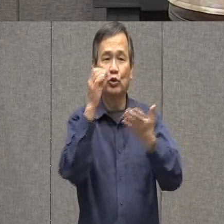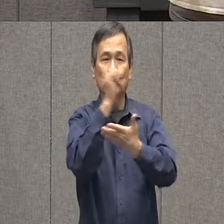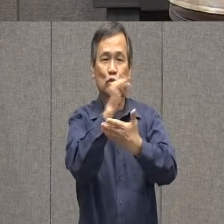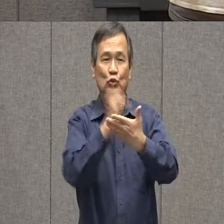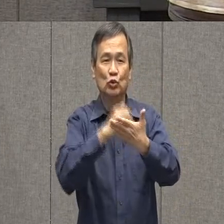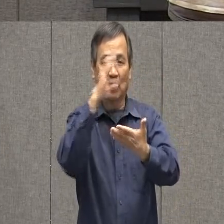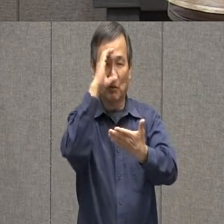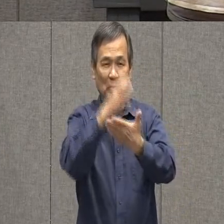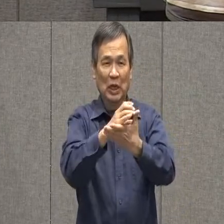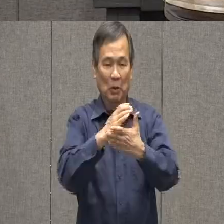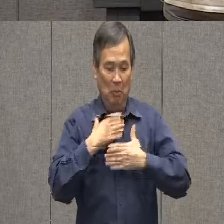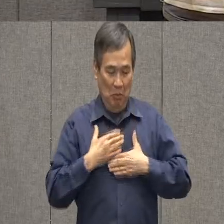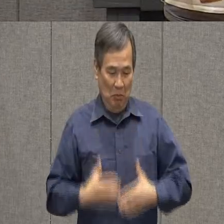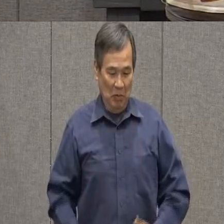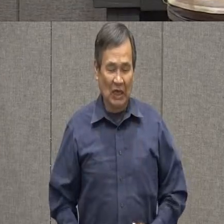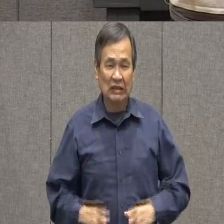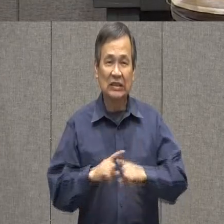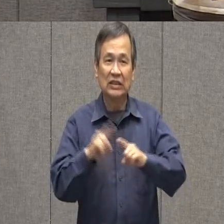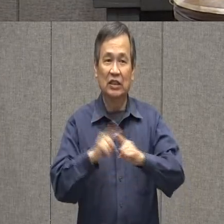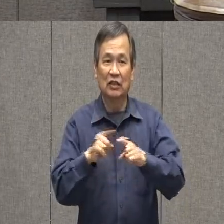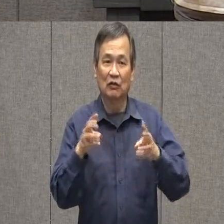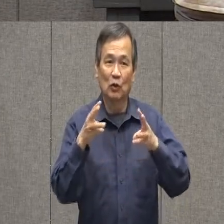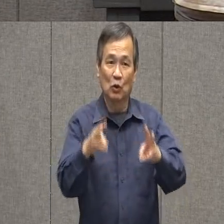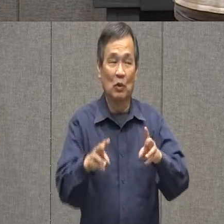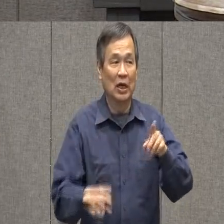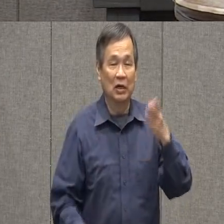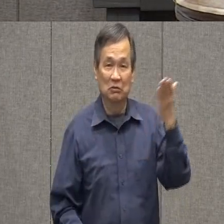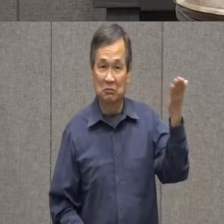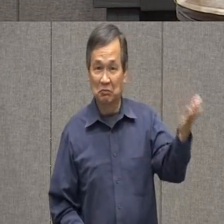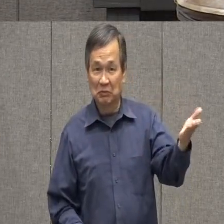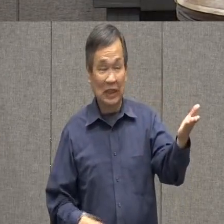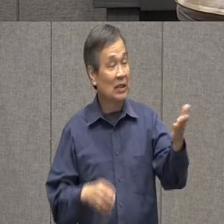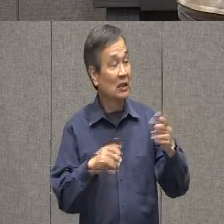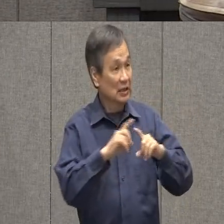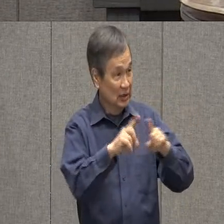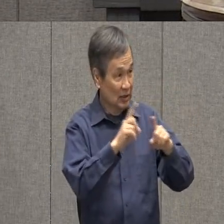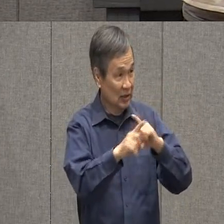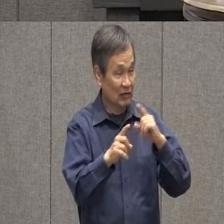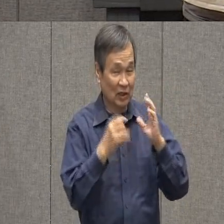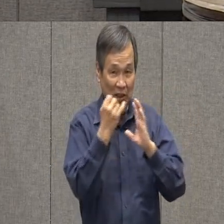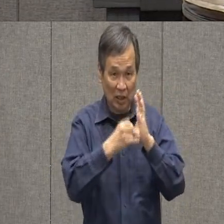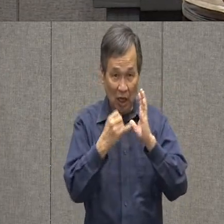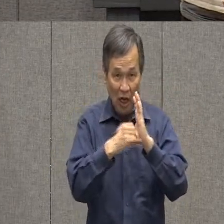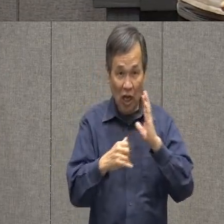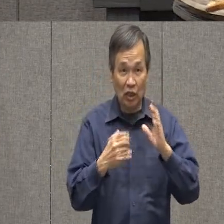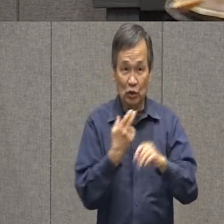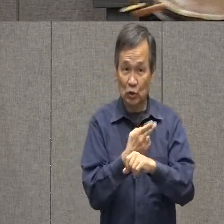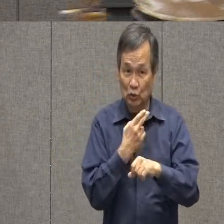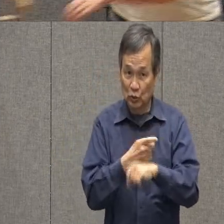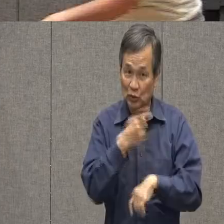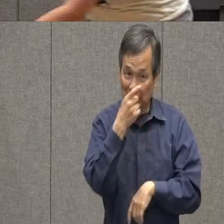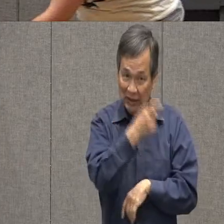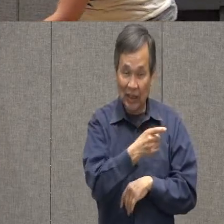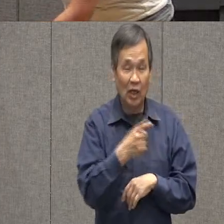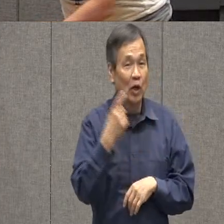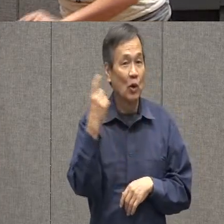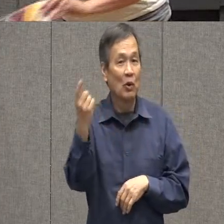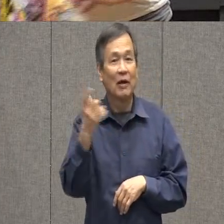And there are a lot of art styles that use figure drawings. One of my personal favorites is comic books.